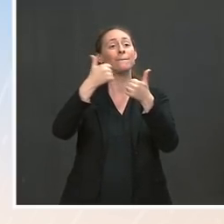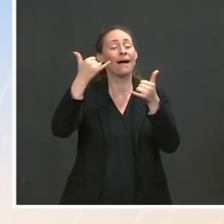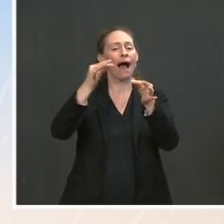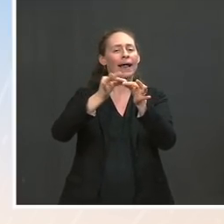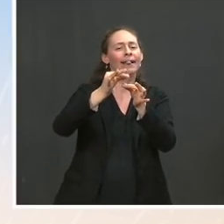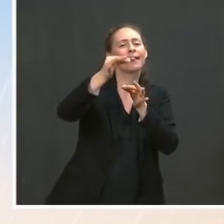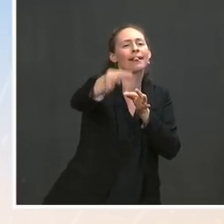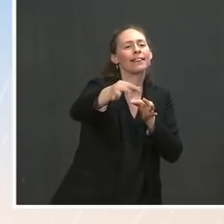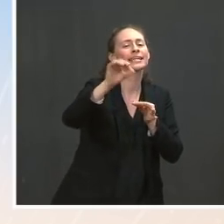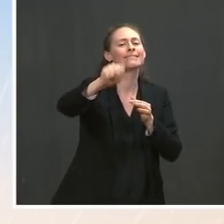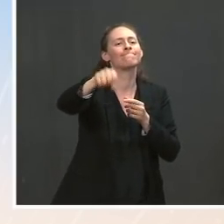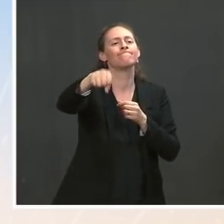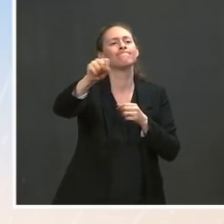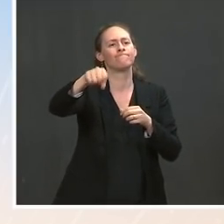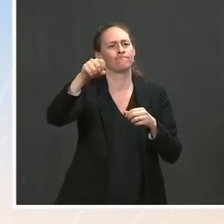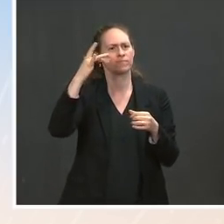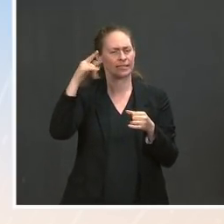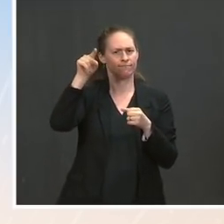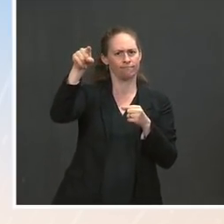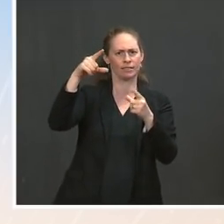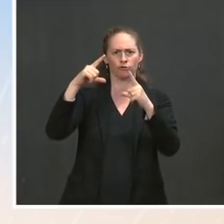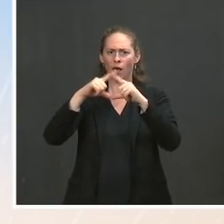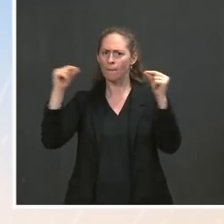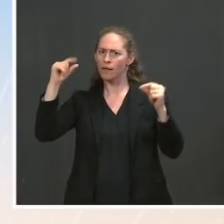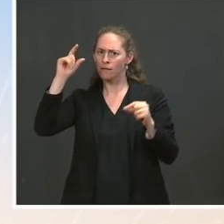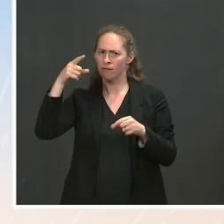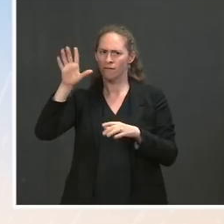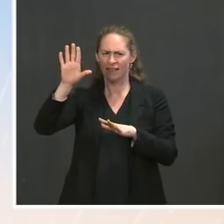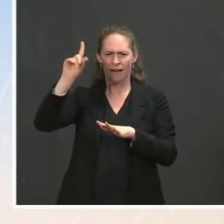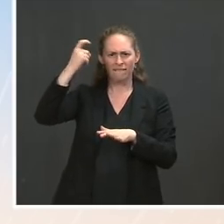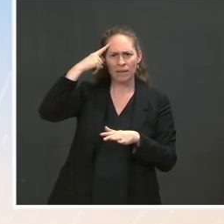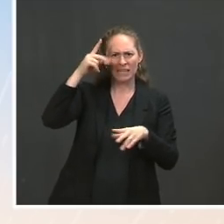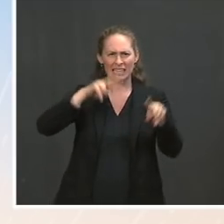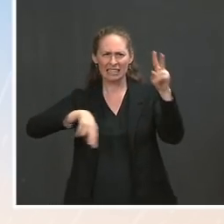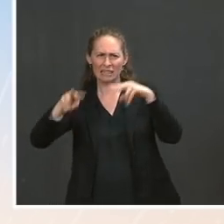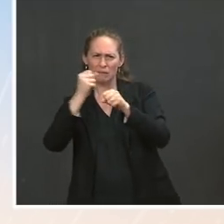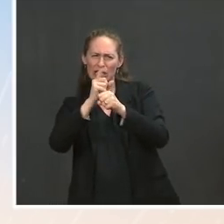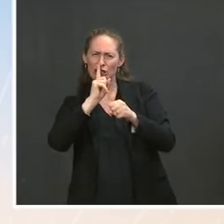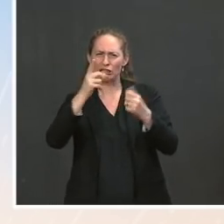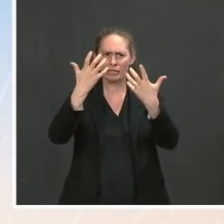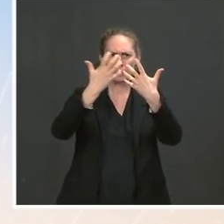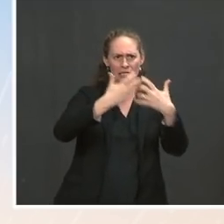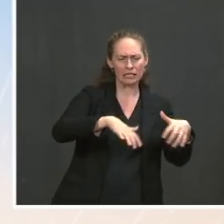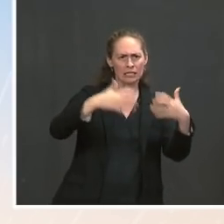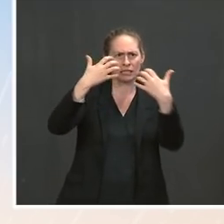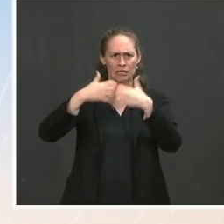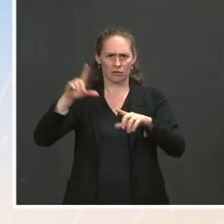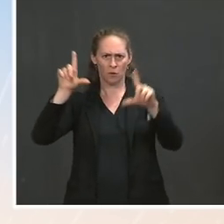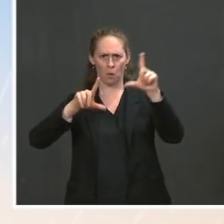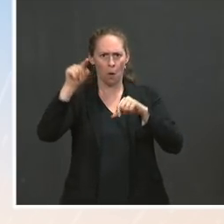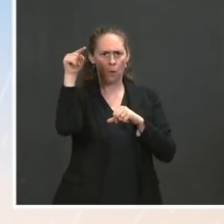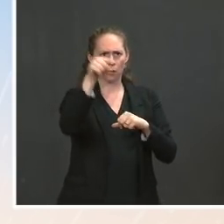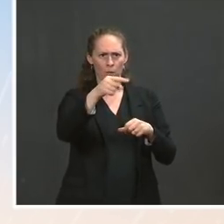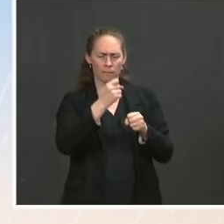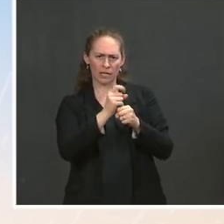and the International Olympic Committee are weighing as they prepare for the Tokyo Olympics this summer. The government of Japan has stressed that public health